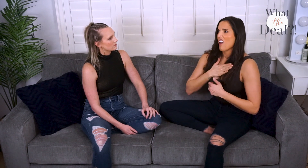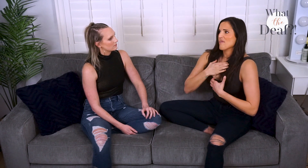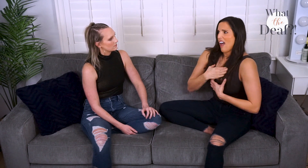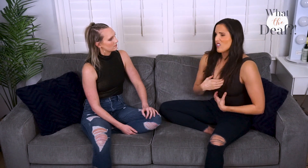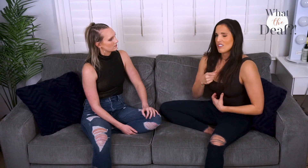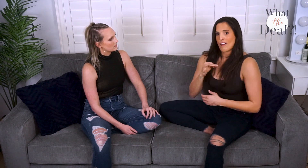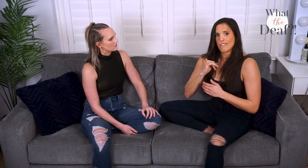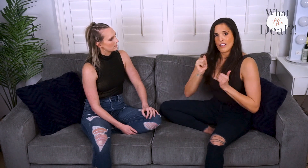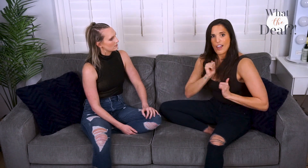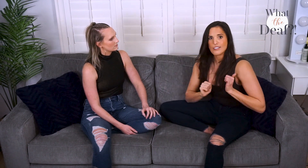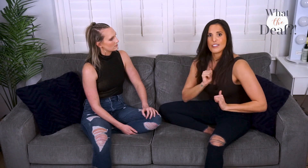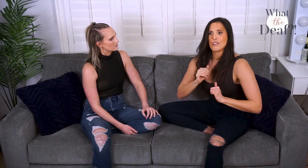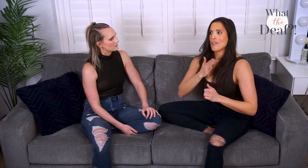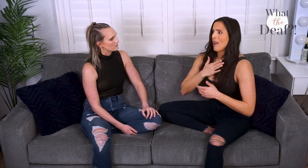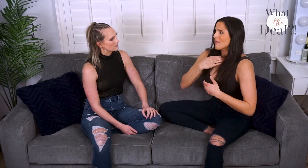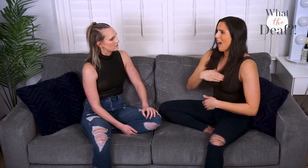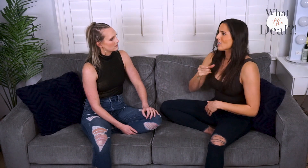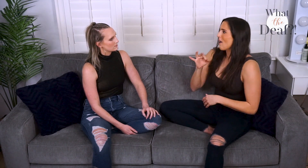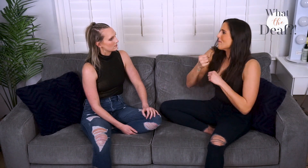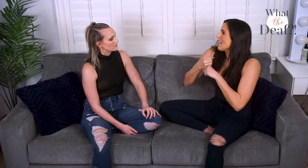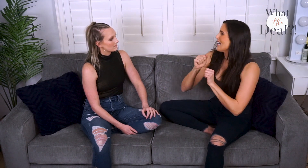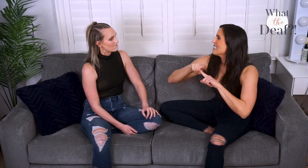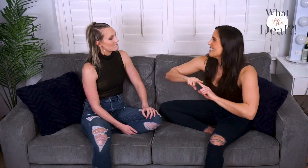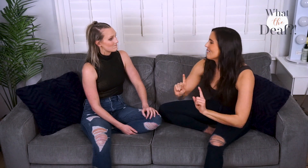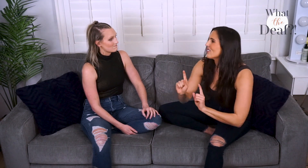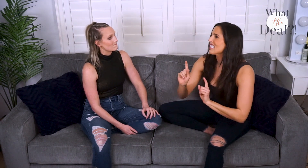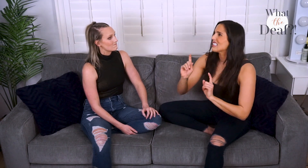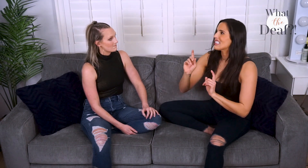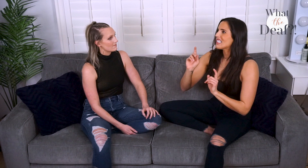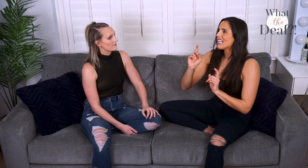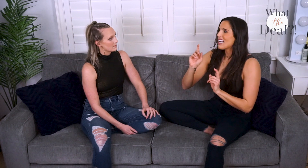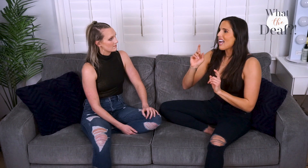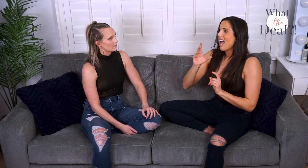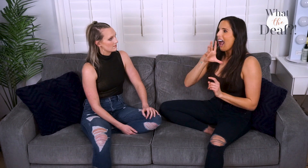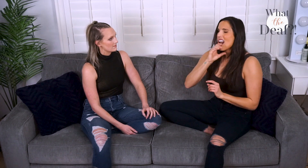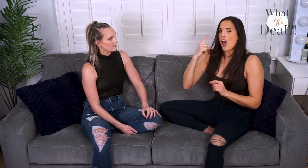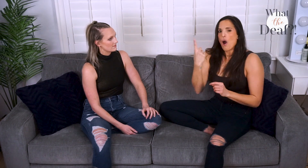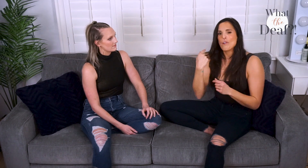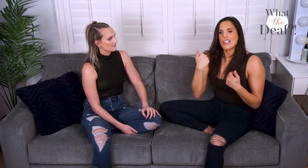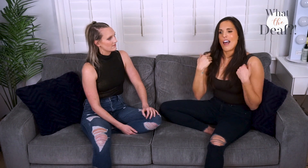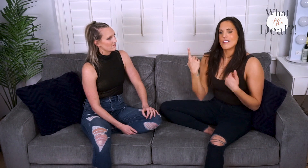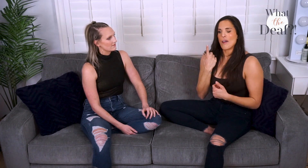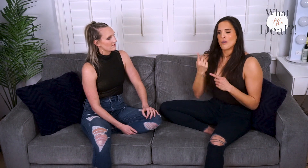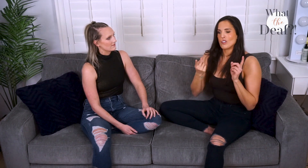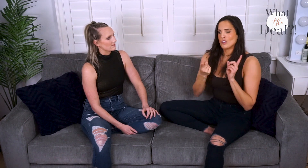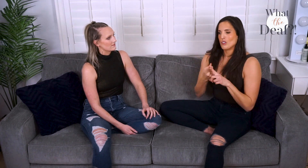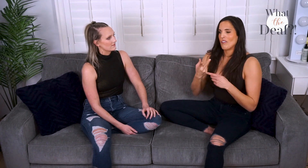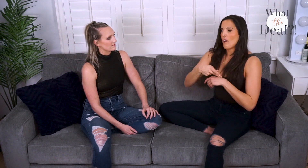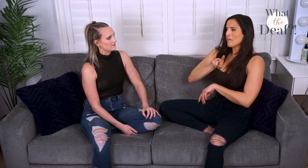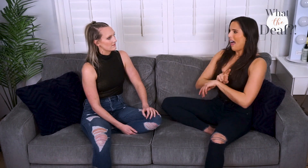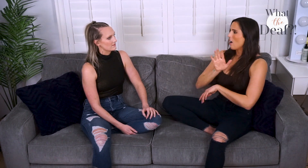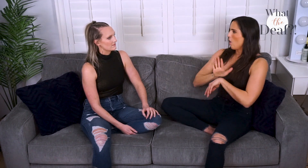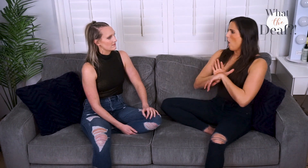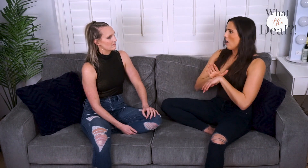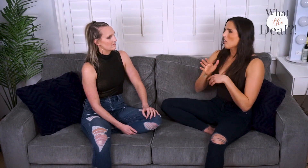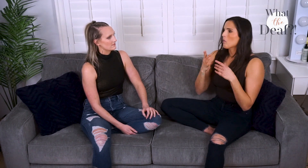and continue my passion of acting and my passion of making a difference, and I always had something to fall back on.